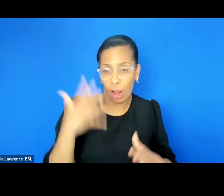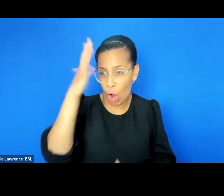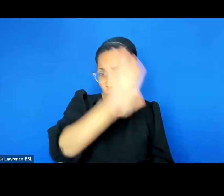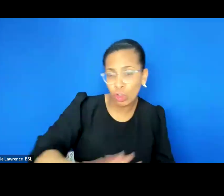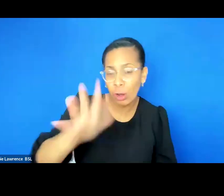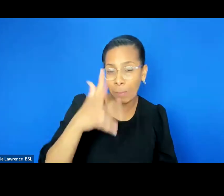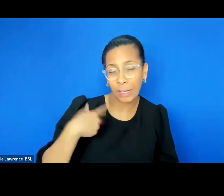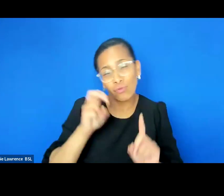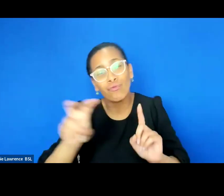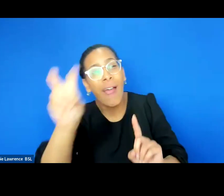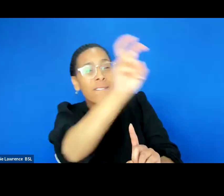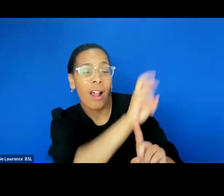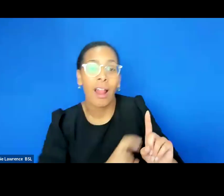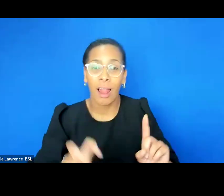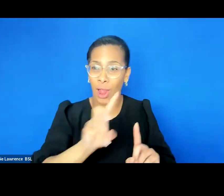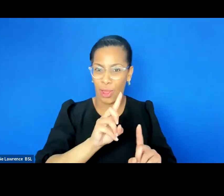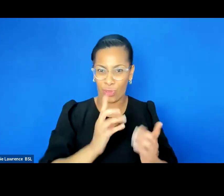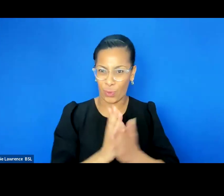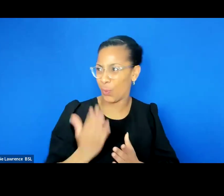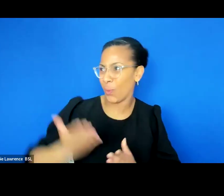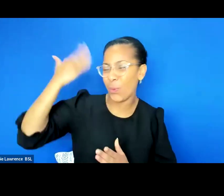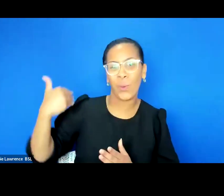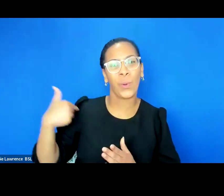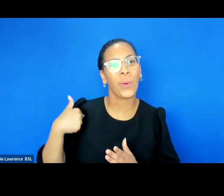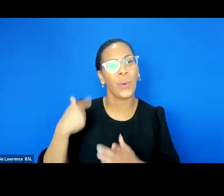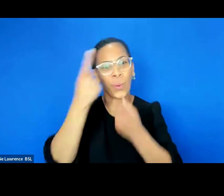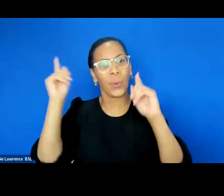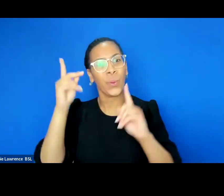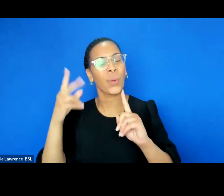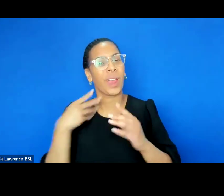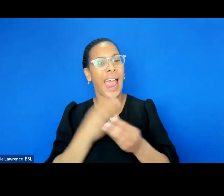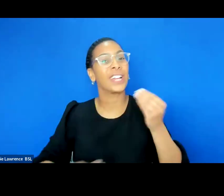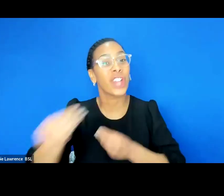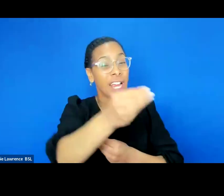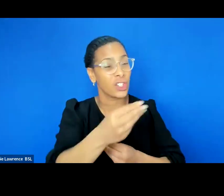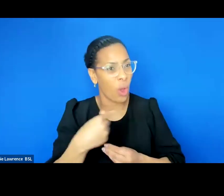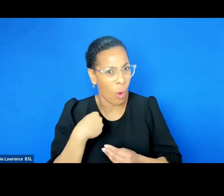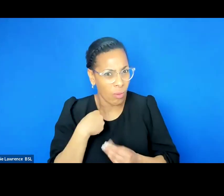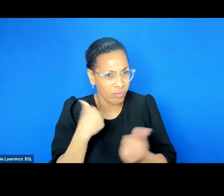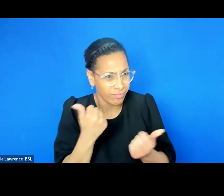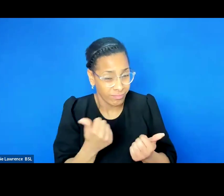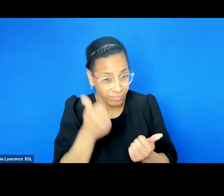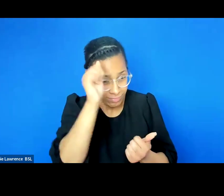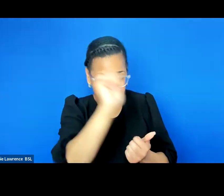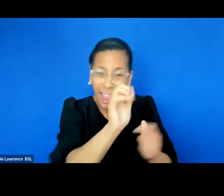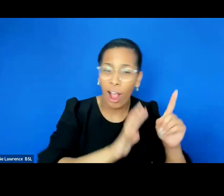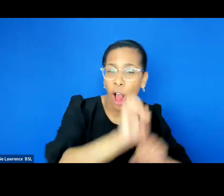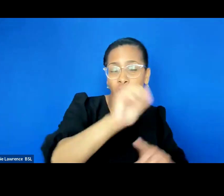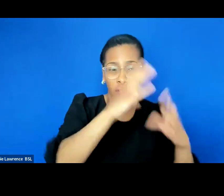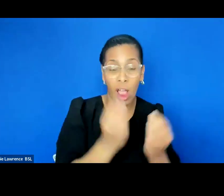academic exchange because I was so curious to learn and dive deep into the culture. So then going and working for the United Nations,